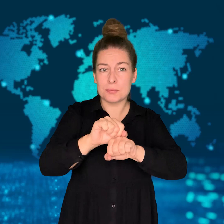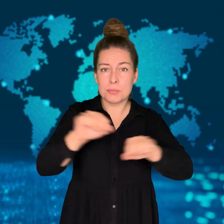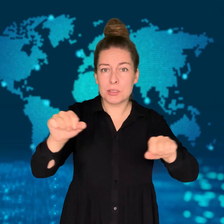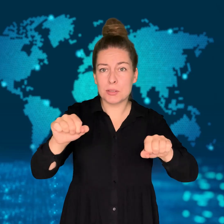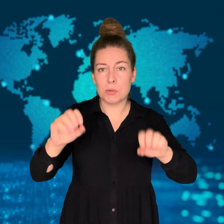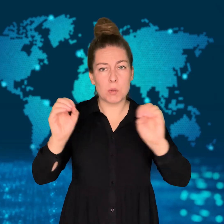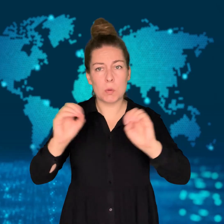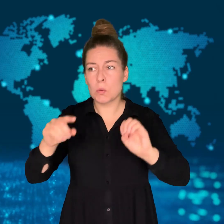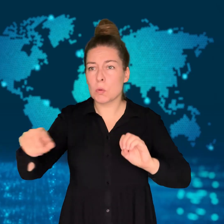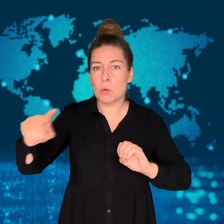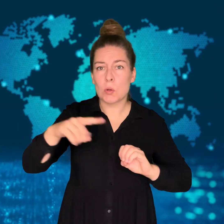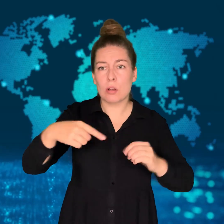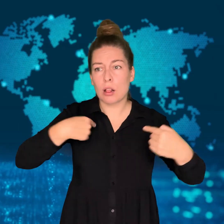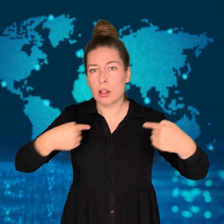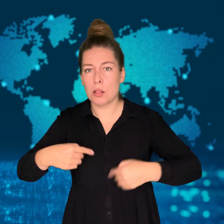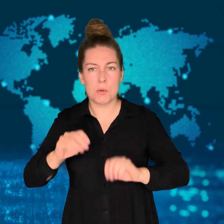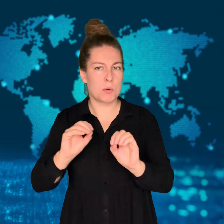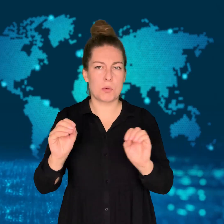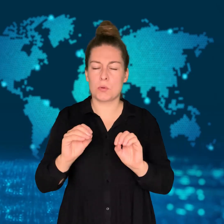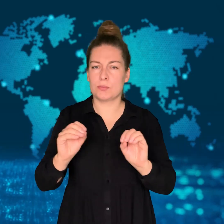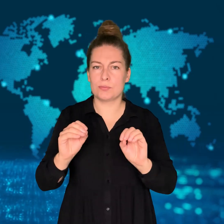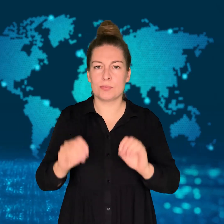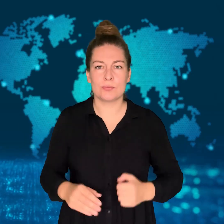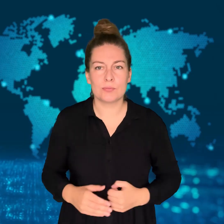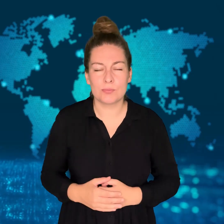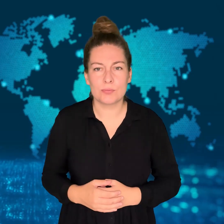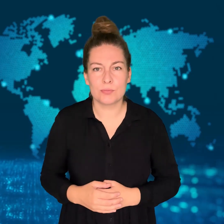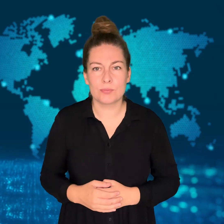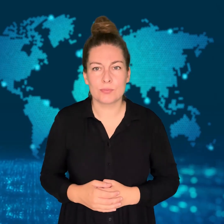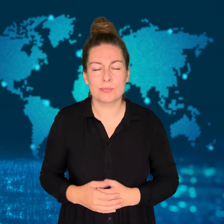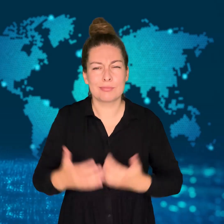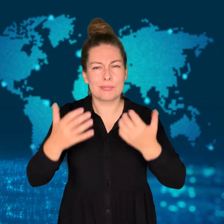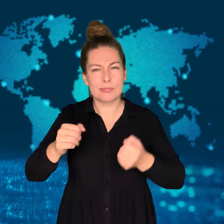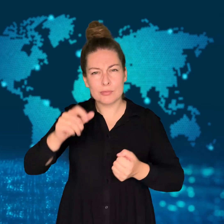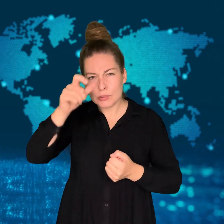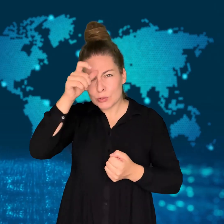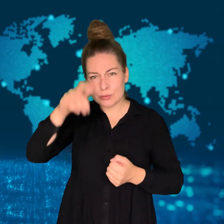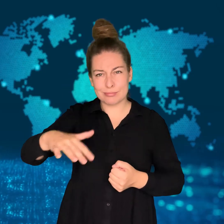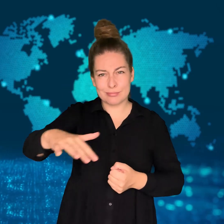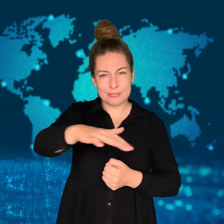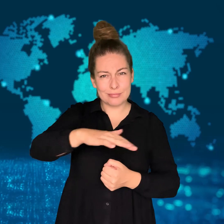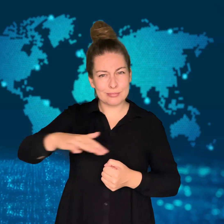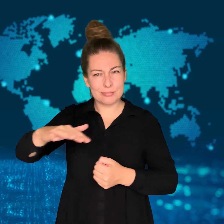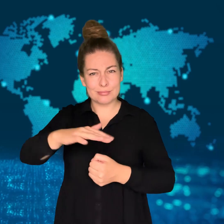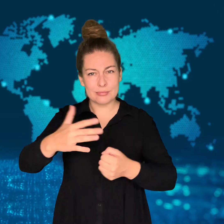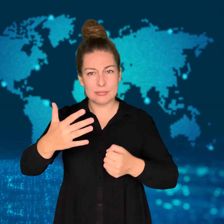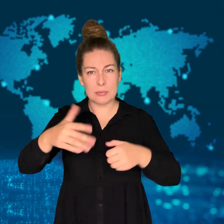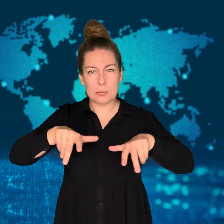the Turkish President, Tayyip Erdogan.